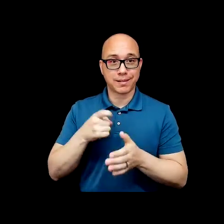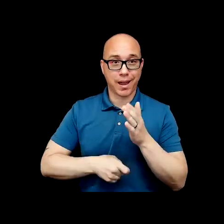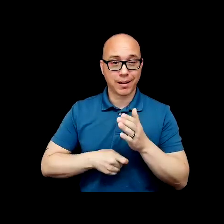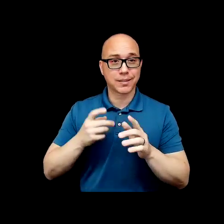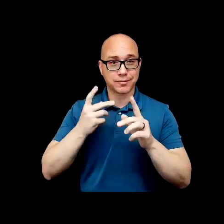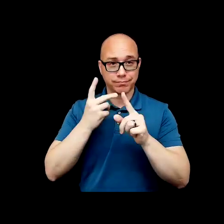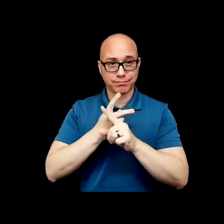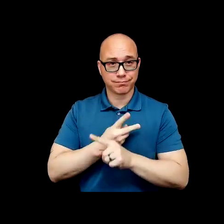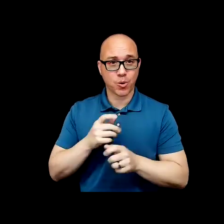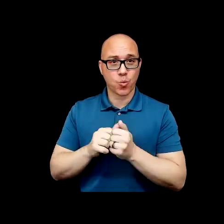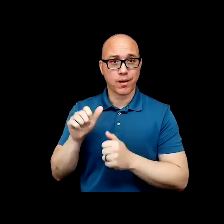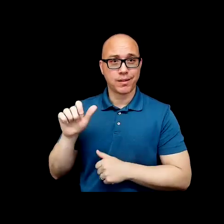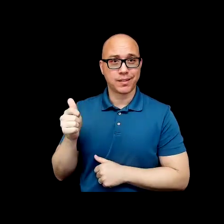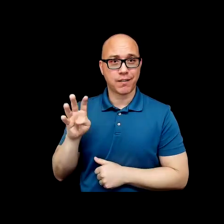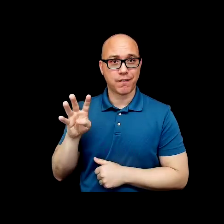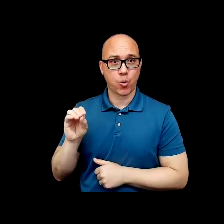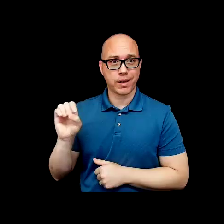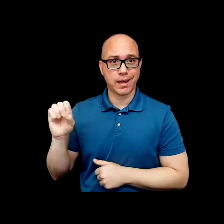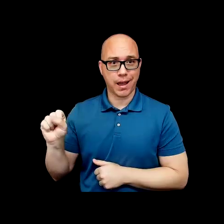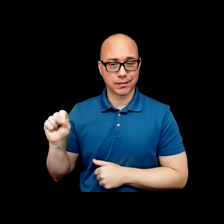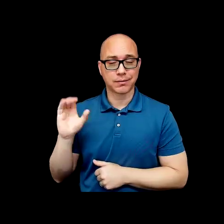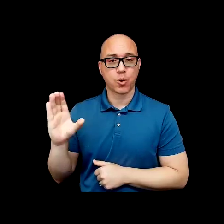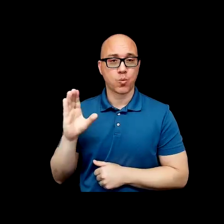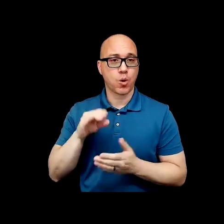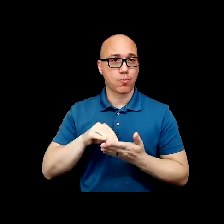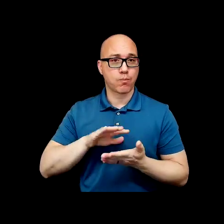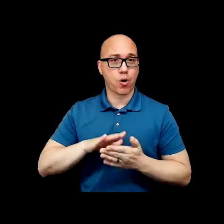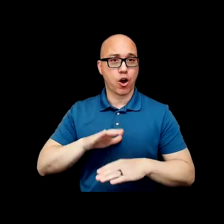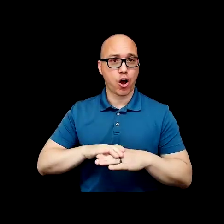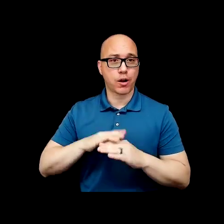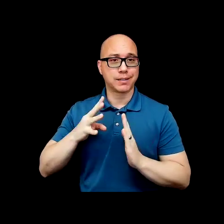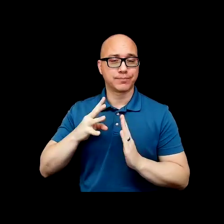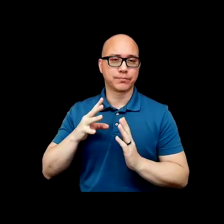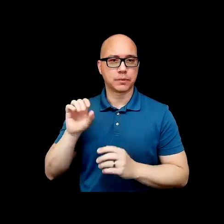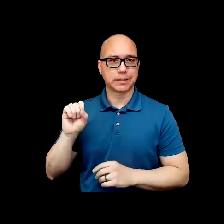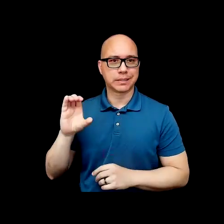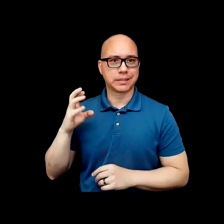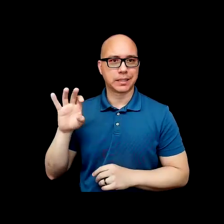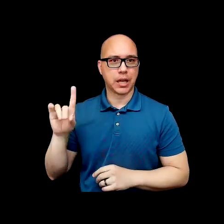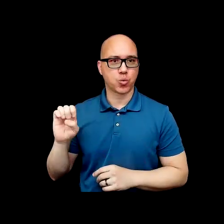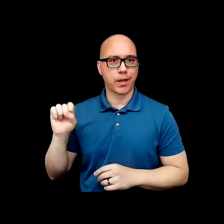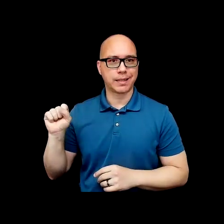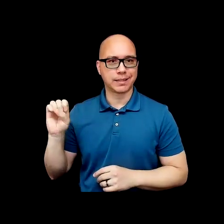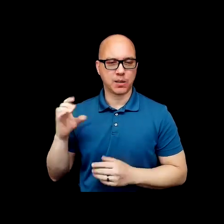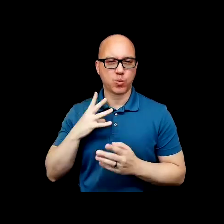1040-ES, but it is going to be reported on Form Schedule SE. We will talk about that formally.